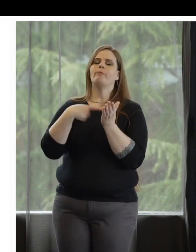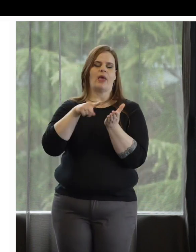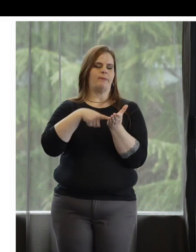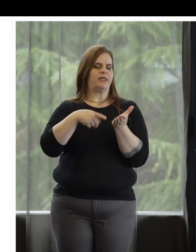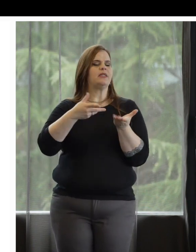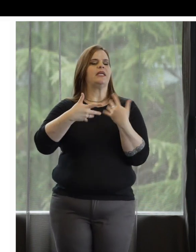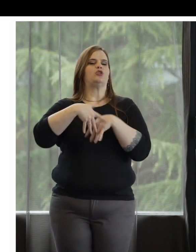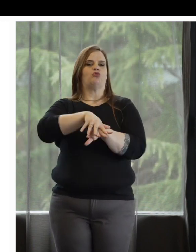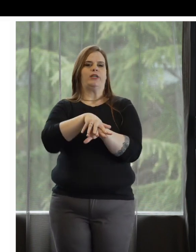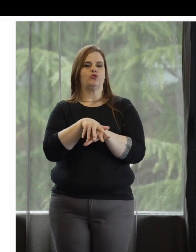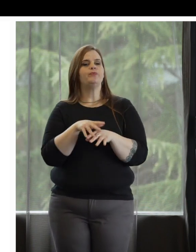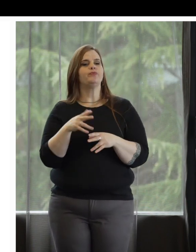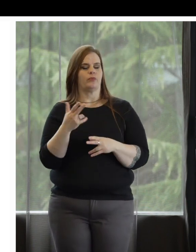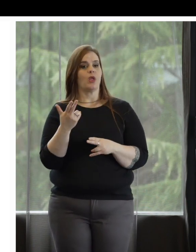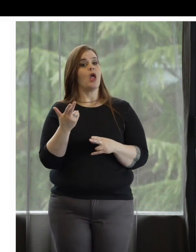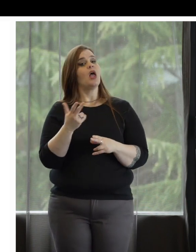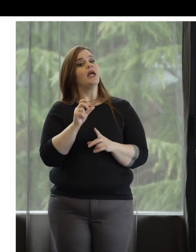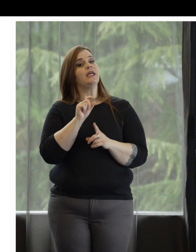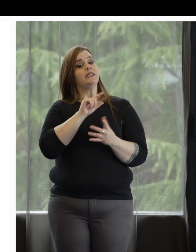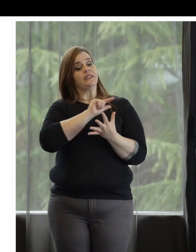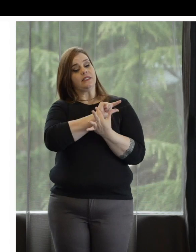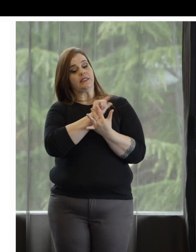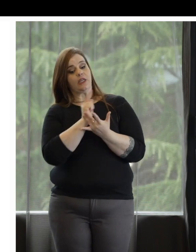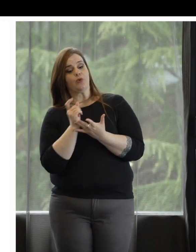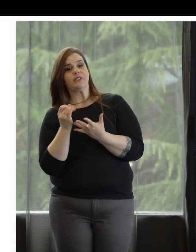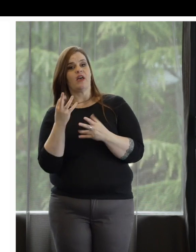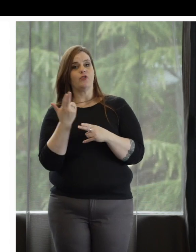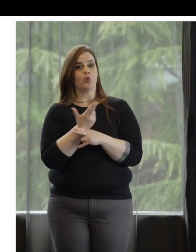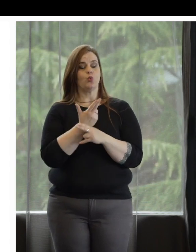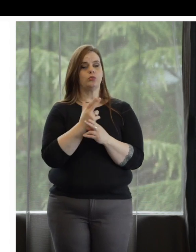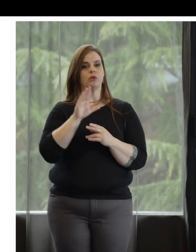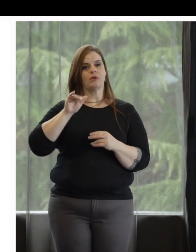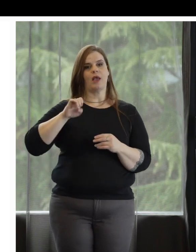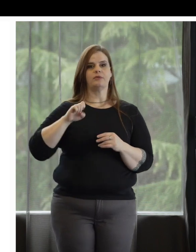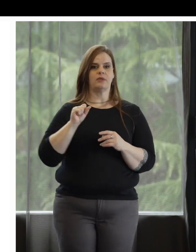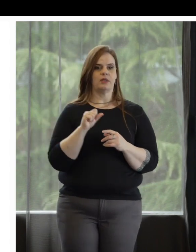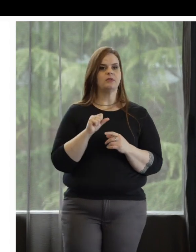series of use cases similar to what was done for standard